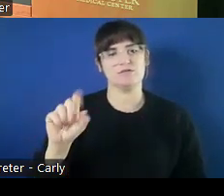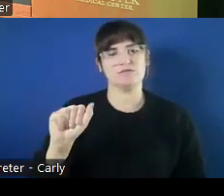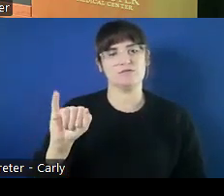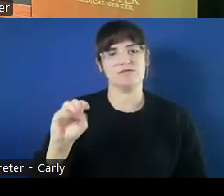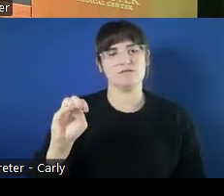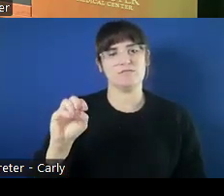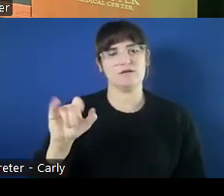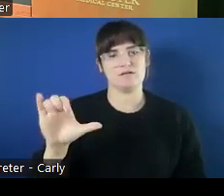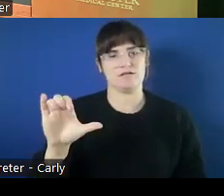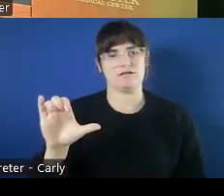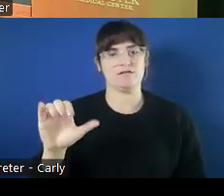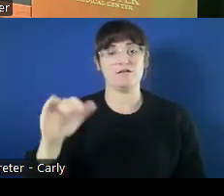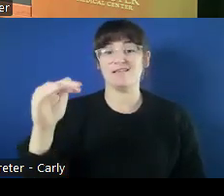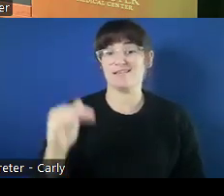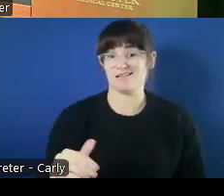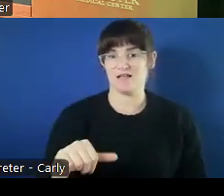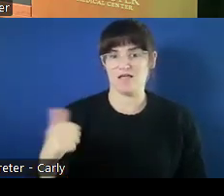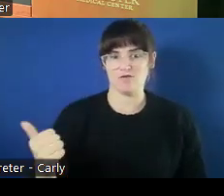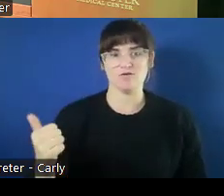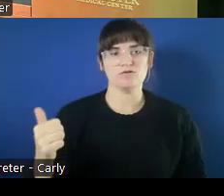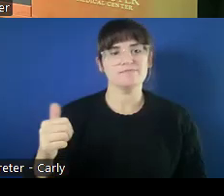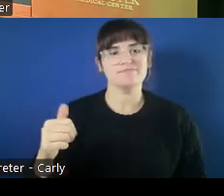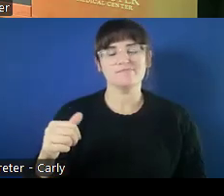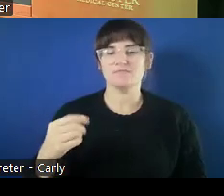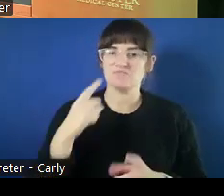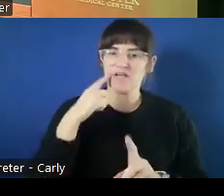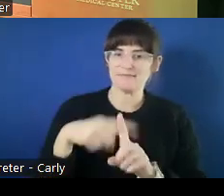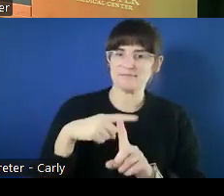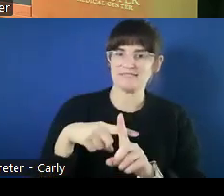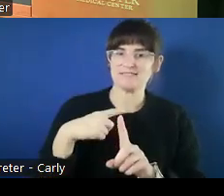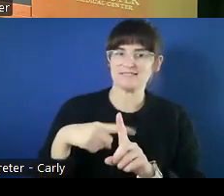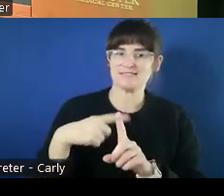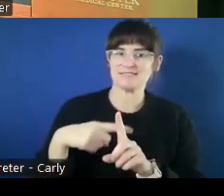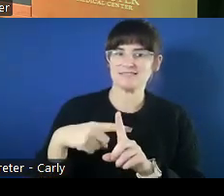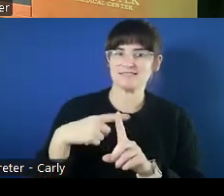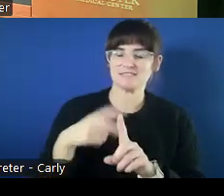there are these other constructs like optimism which is really positive thinking about the future